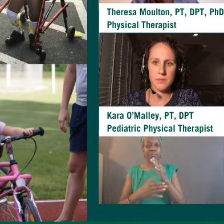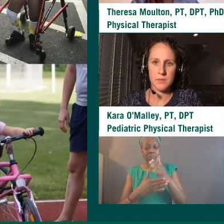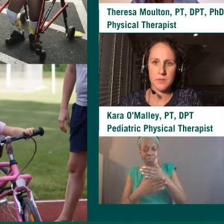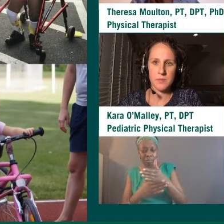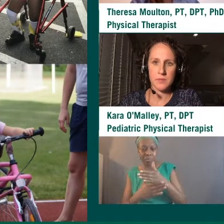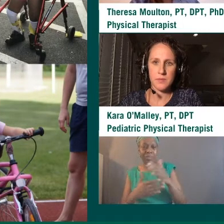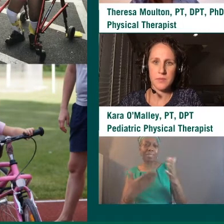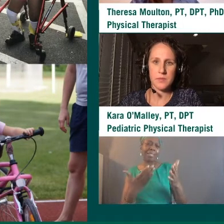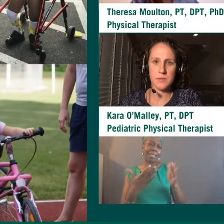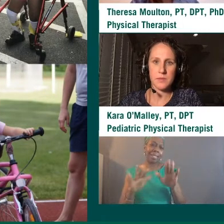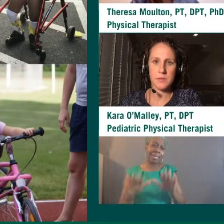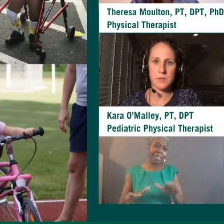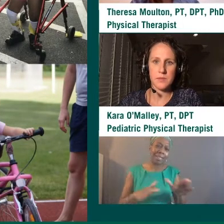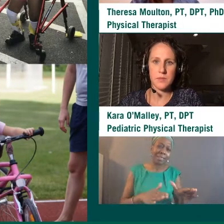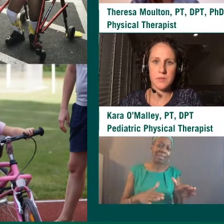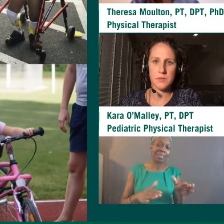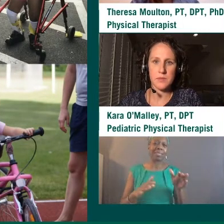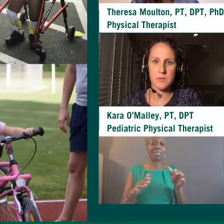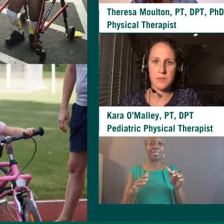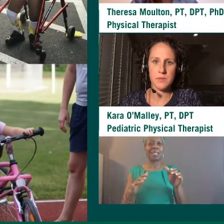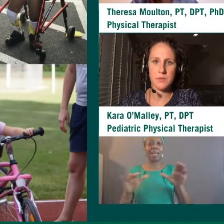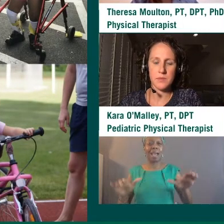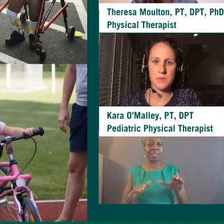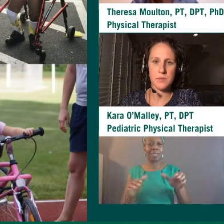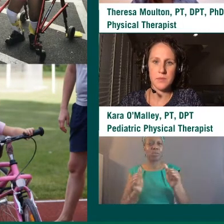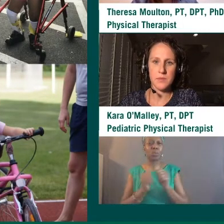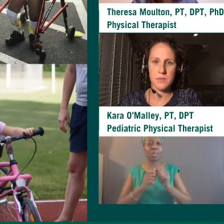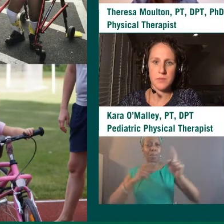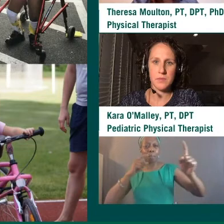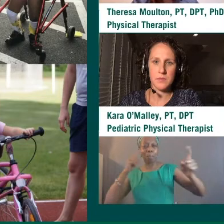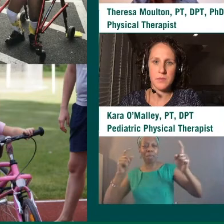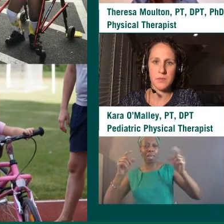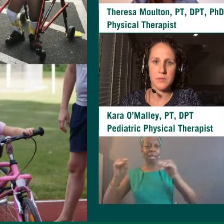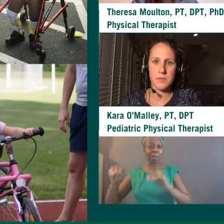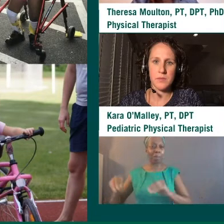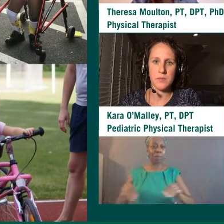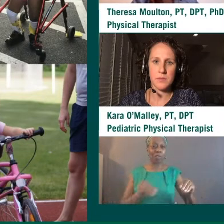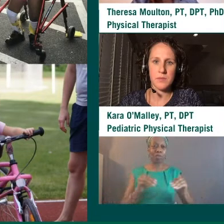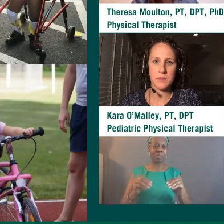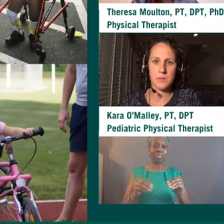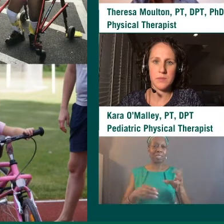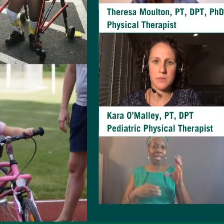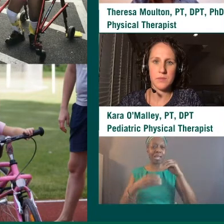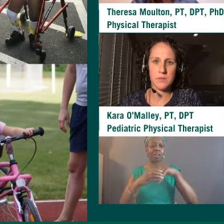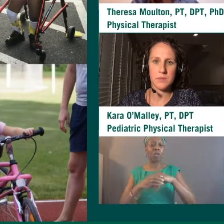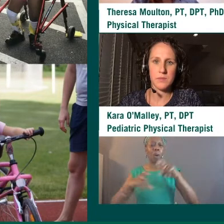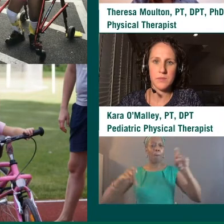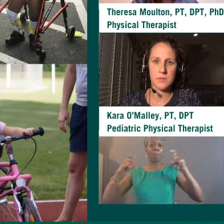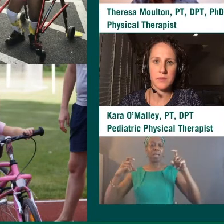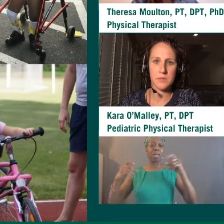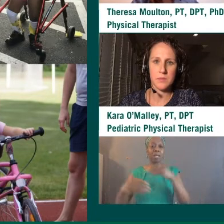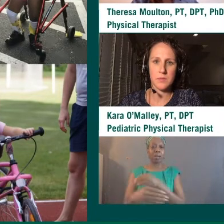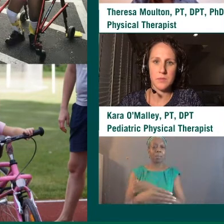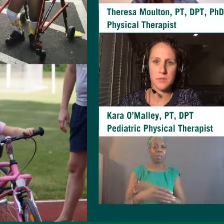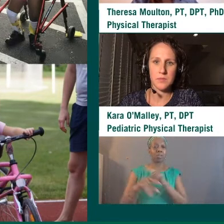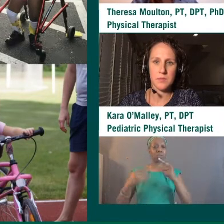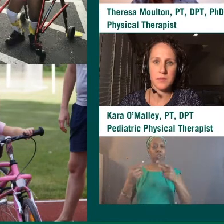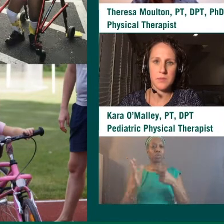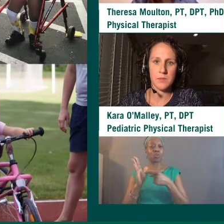with lots of big muscle groups. So things like swimming, or even walking or hiking or something like that.